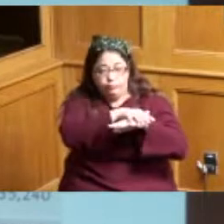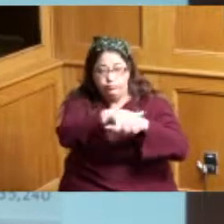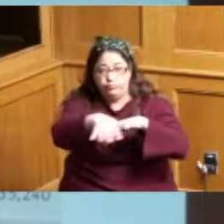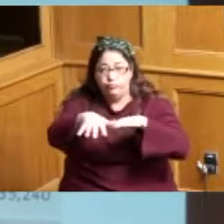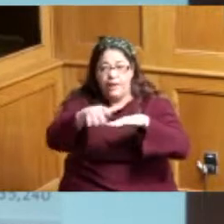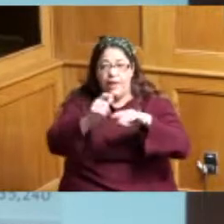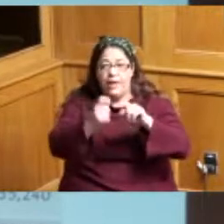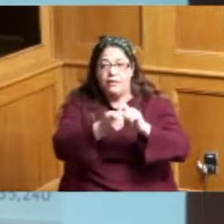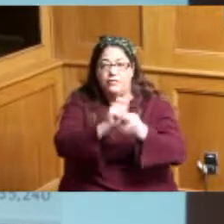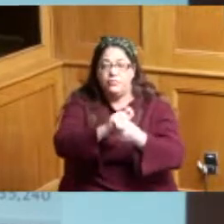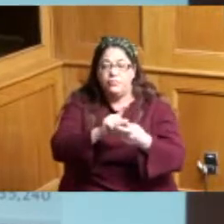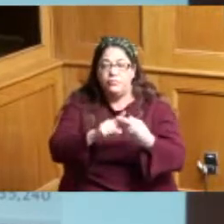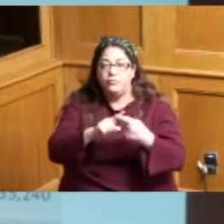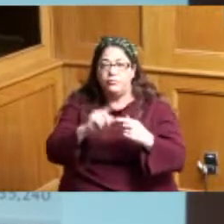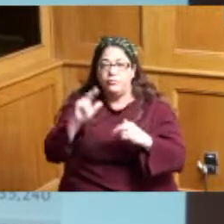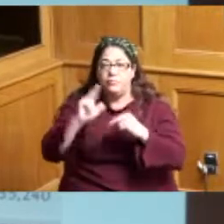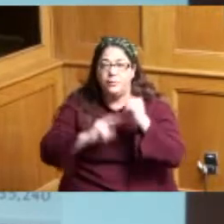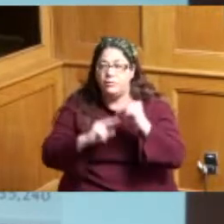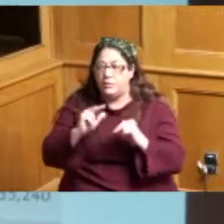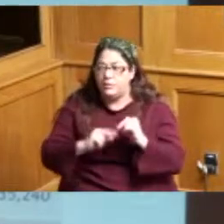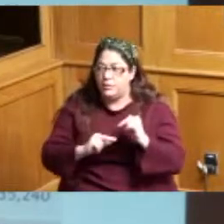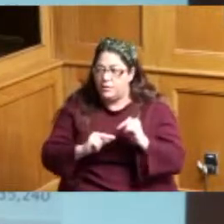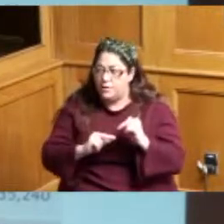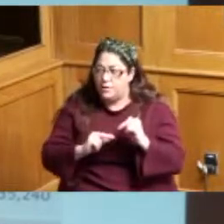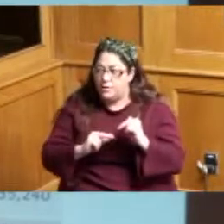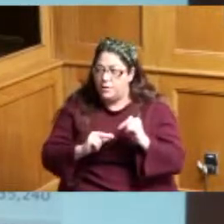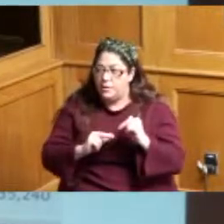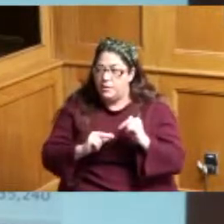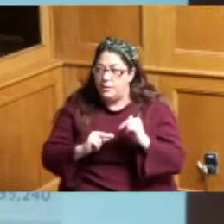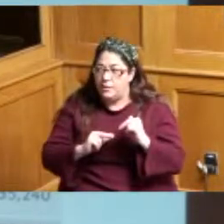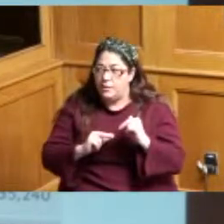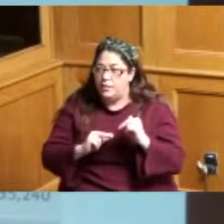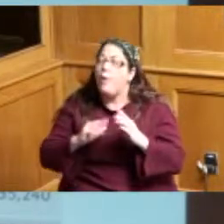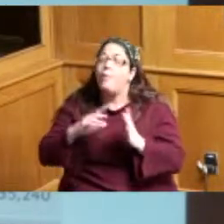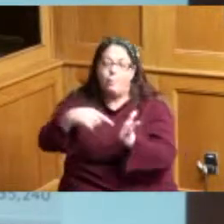billing units which is very similar to how you take the water usage and the billing unit is